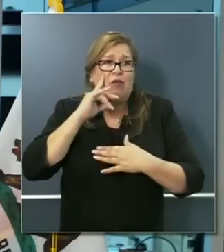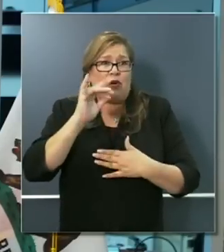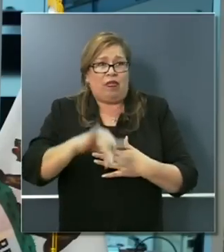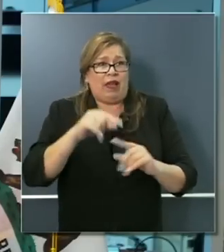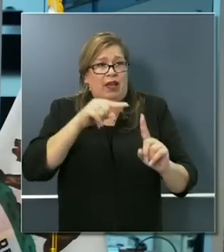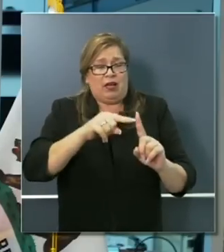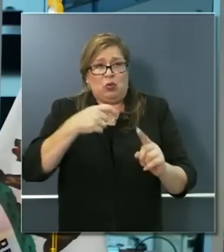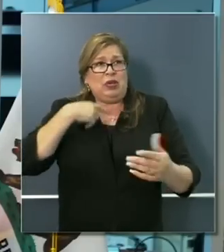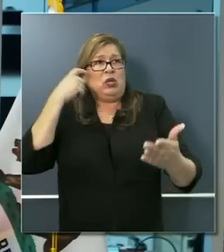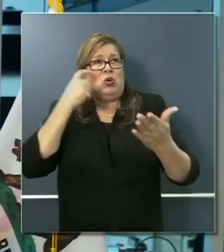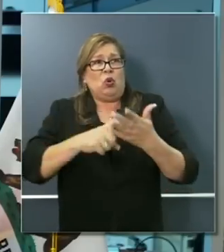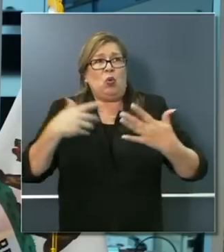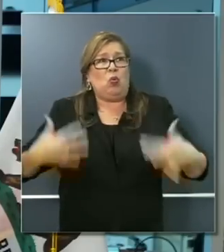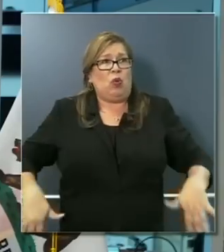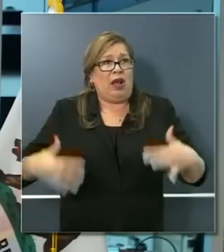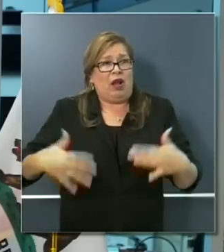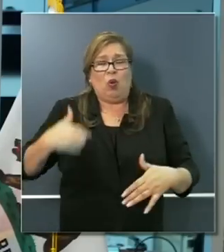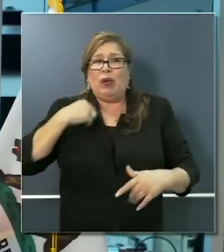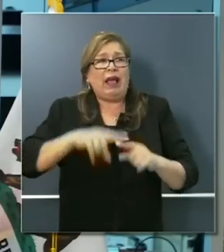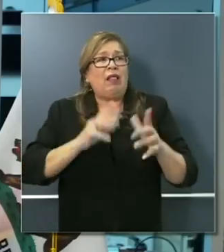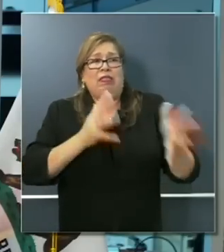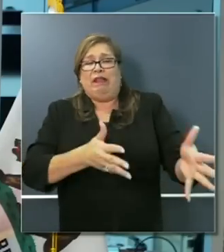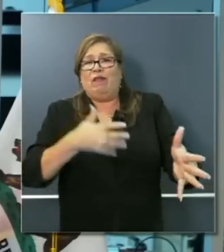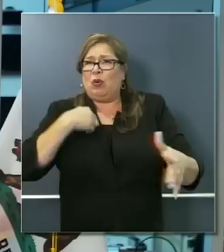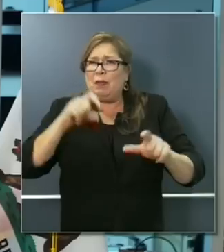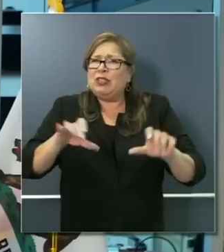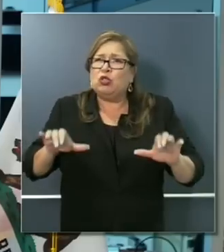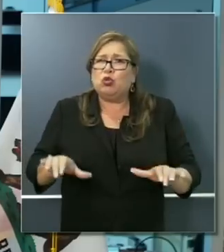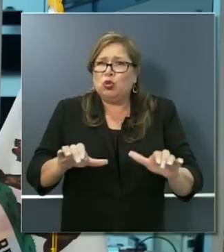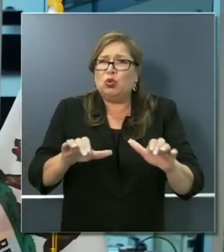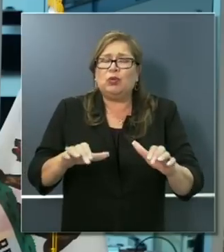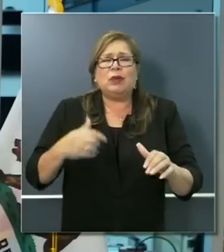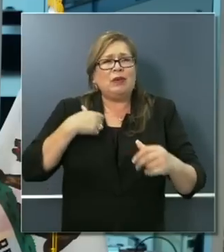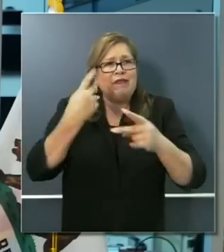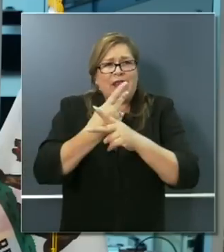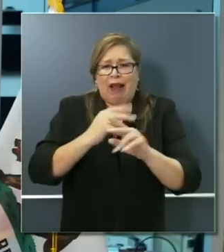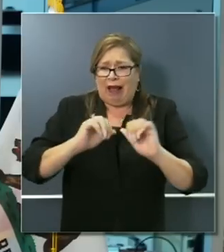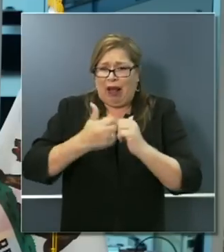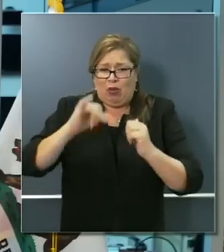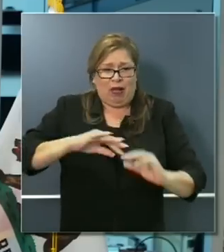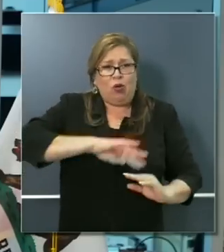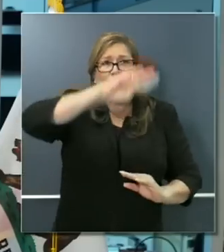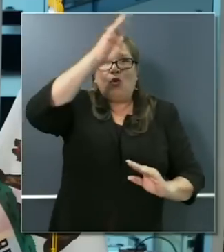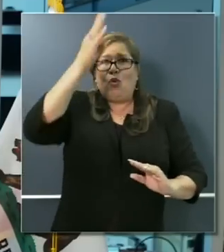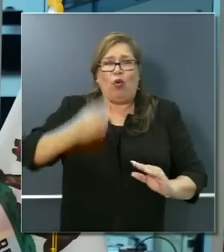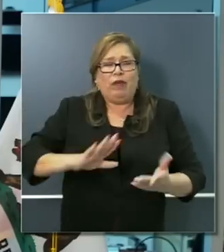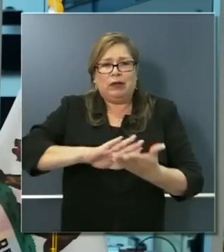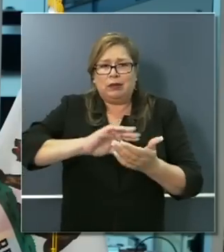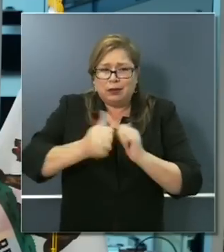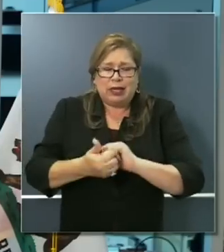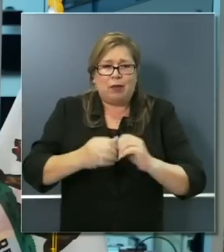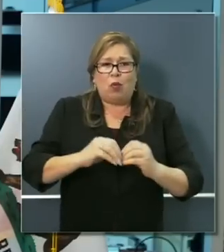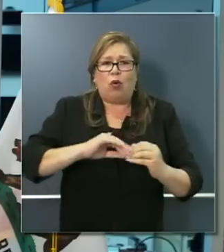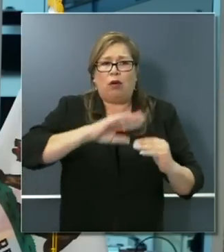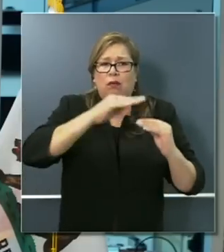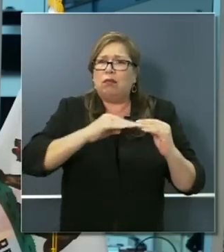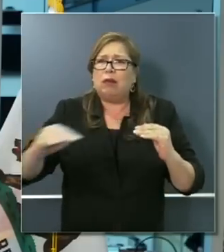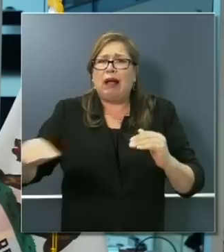WOULD NEED OVER 700,000 HOSPITAL BEDS AT THE PEAK, AN EXTRAORDINARY NUMBER THAT NO PERFECT SURGE PLAN COULD EVER DELIVER. WE BEGAN IMMEDIATELY TALKING ABOUT HOW TO FLATTEN THIS CURVE.